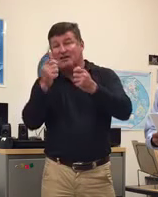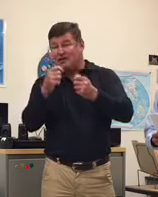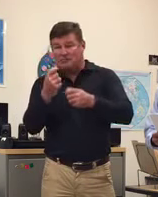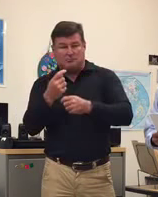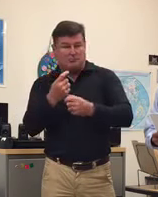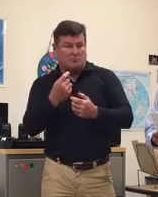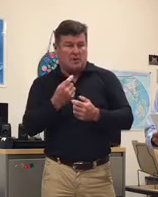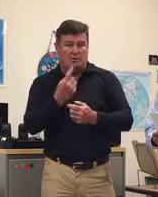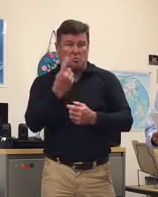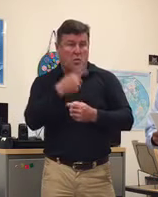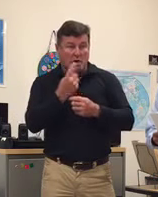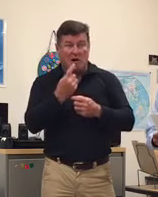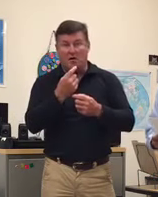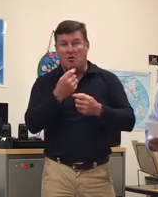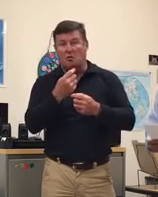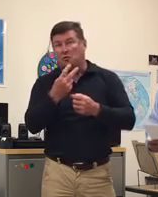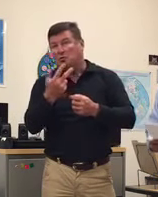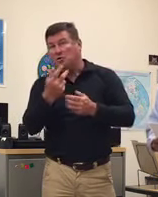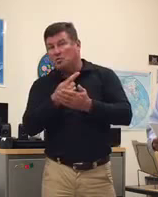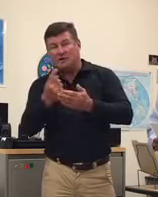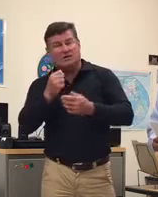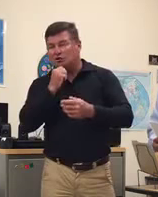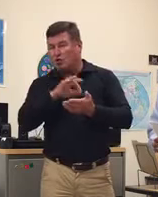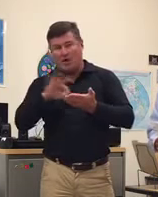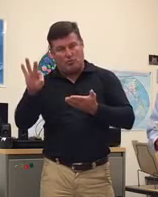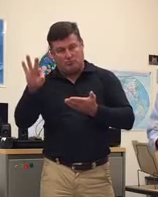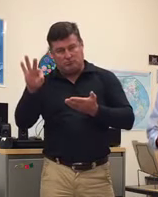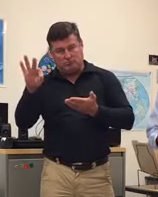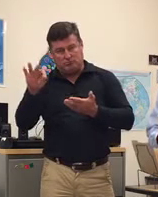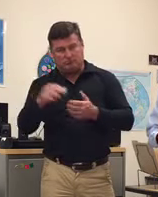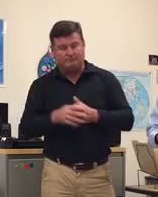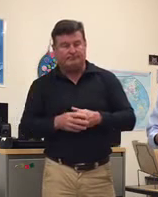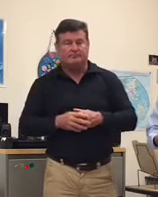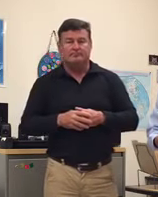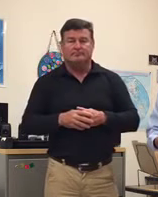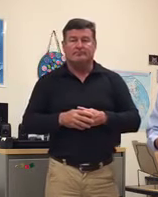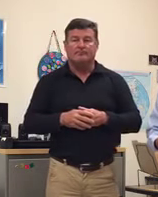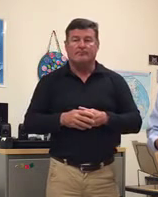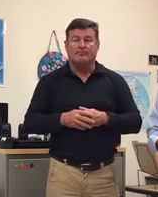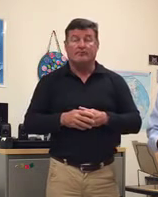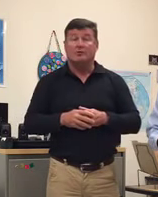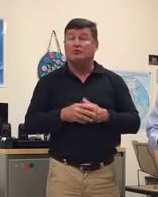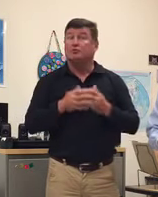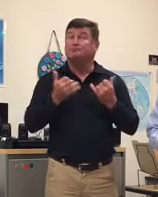then those days or those weeks, perhaps, do not count towards the deadline.